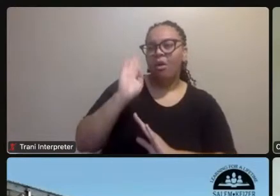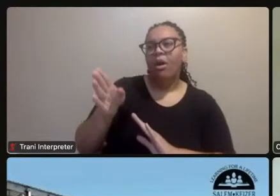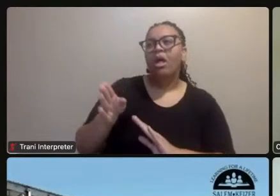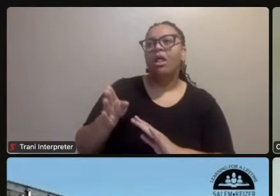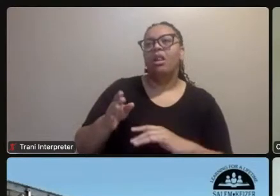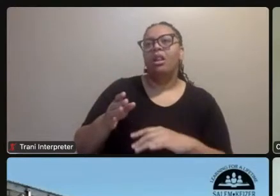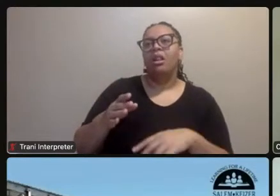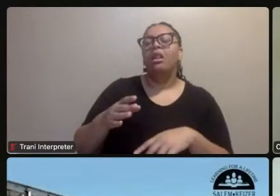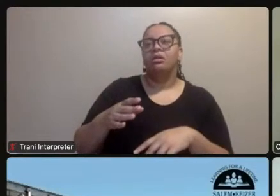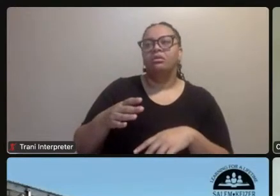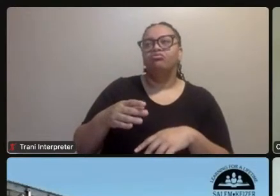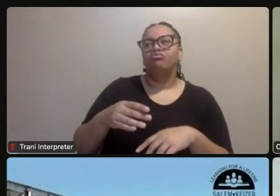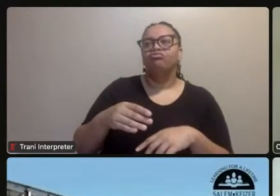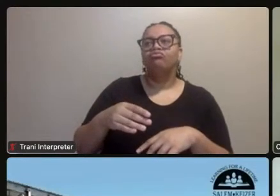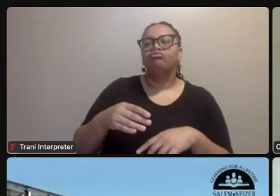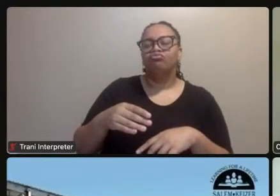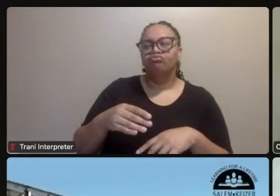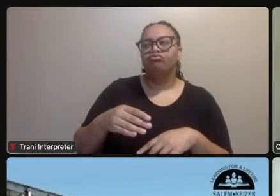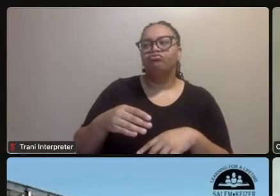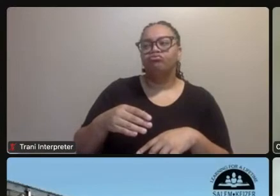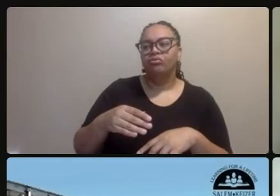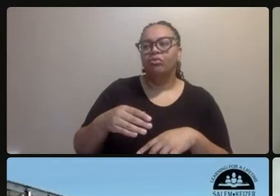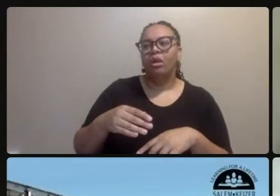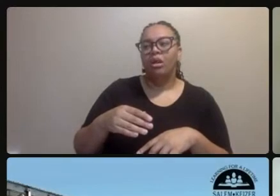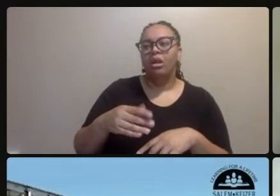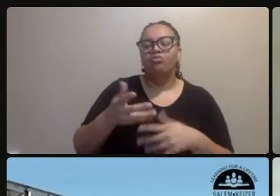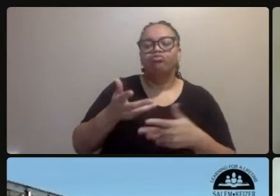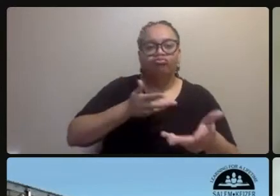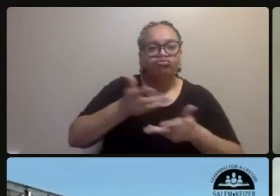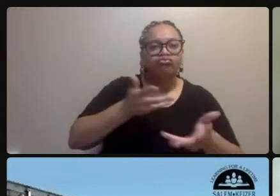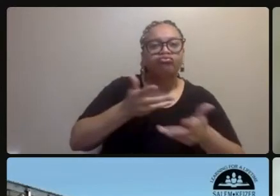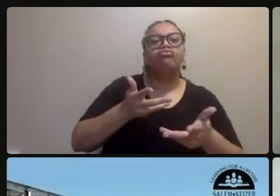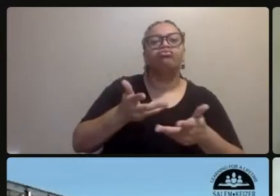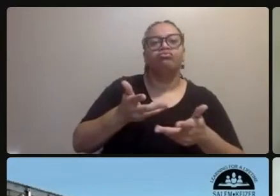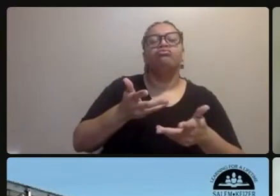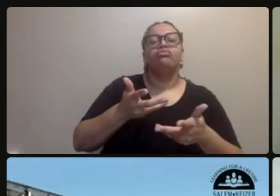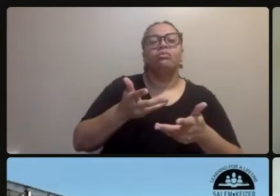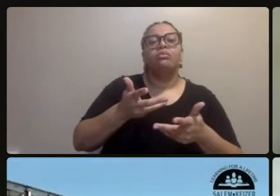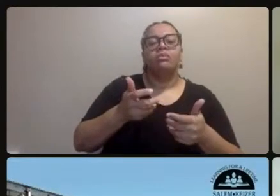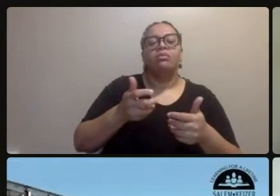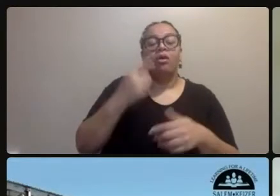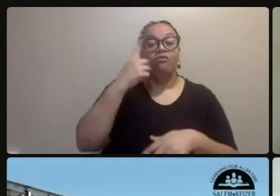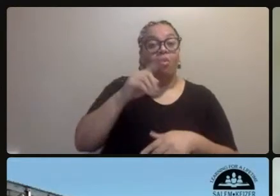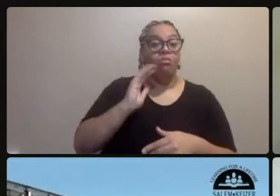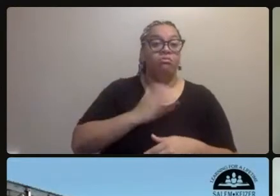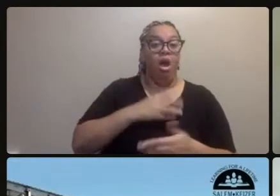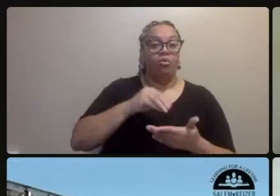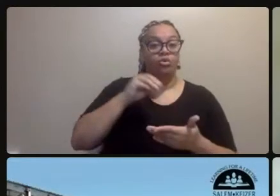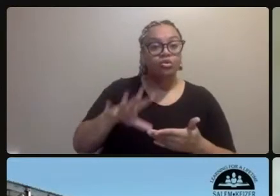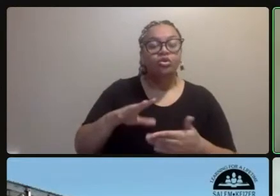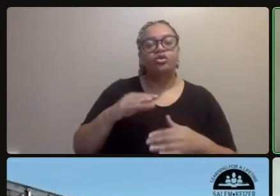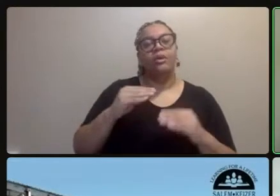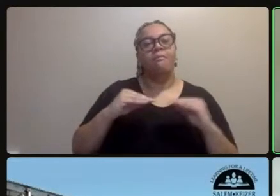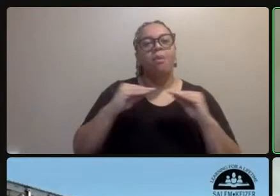BILLABLE DATA. HOW WOULD YOU DEVELOP POLICY